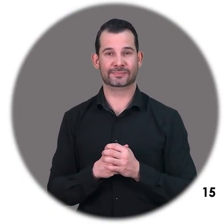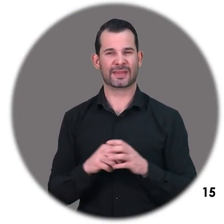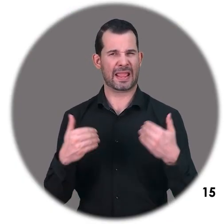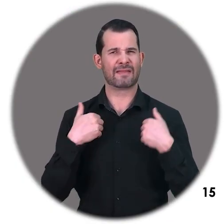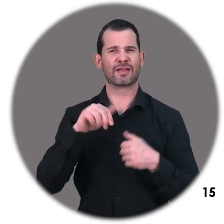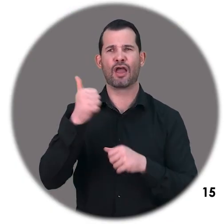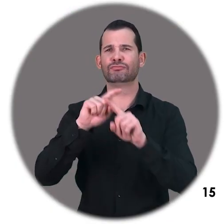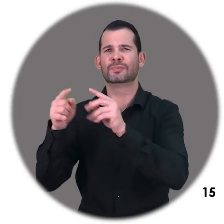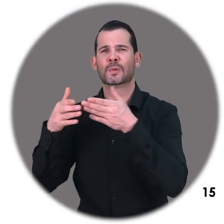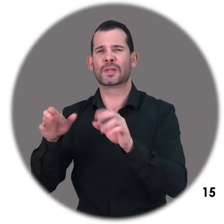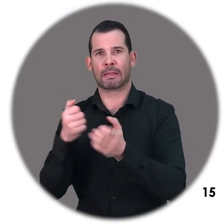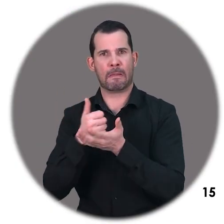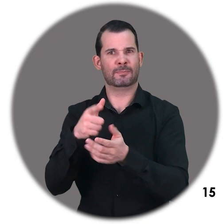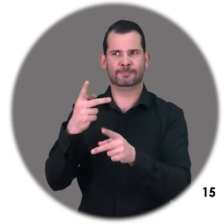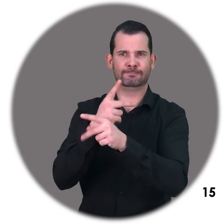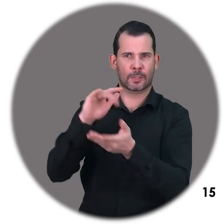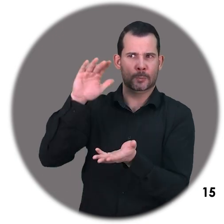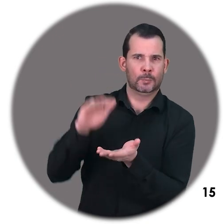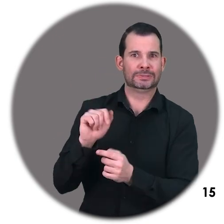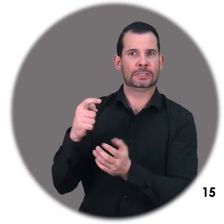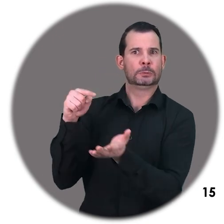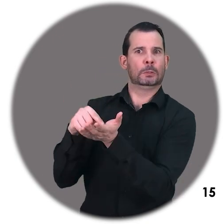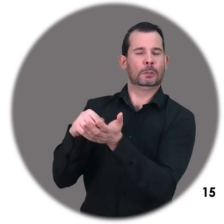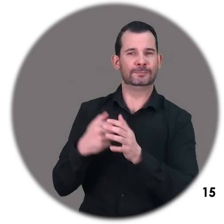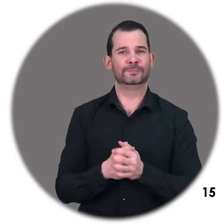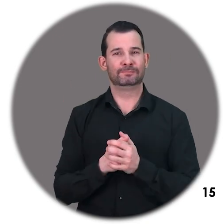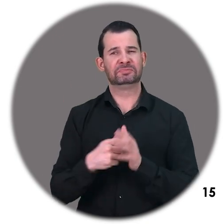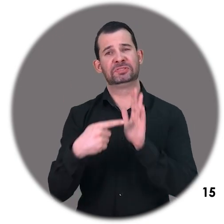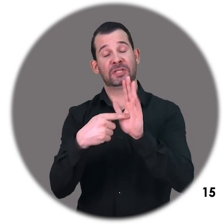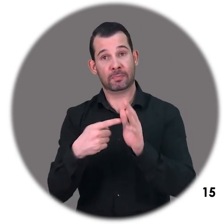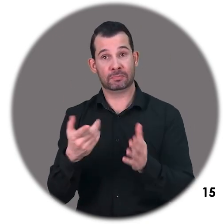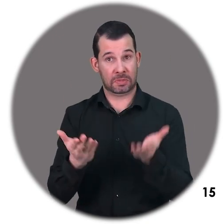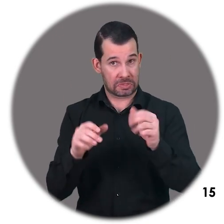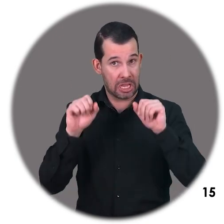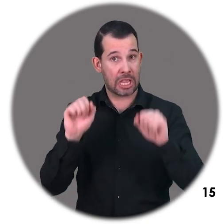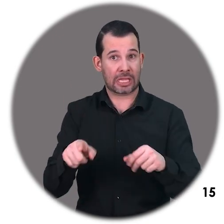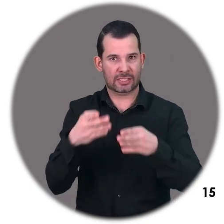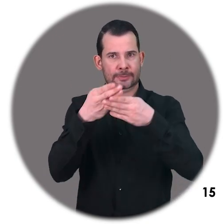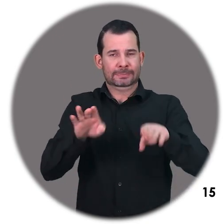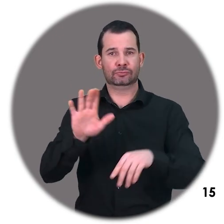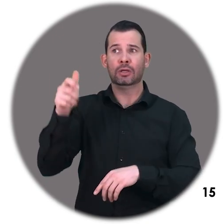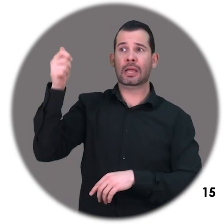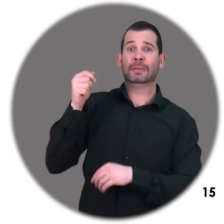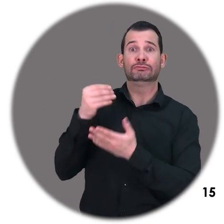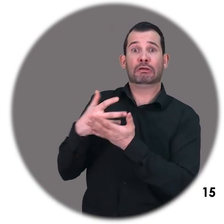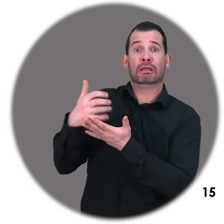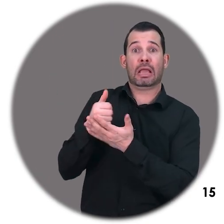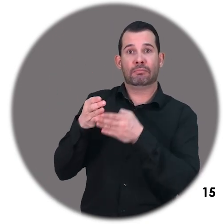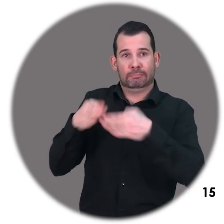There are other ways you can help lower your tax bill. For example, you may be able to split your pension